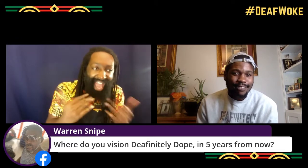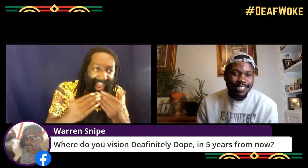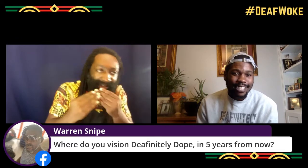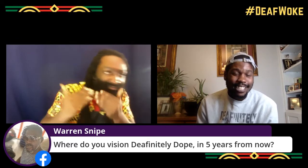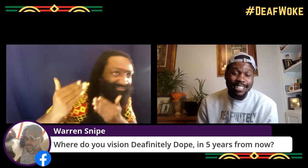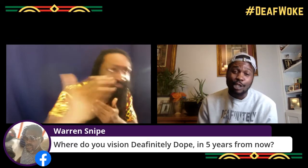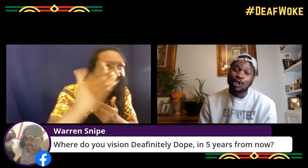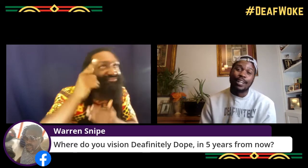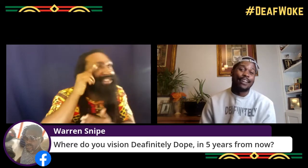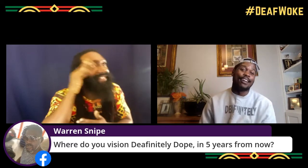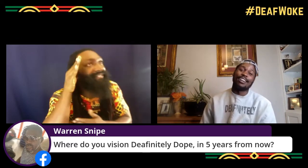five years from now.